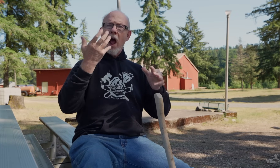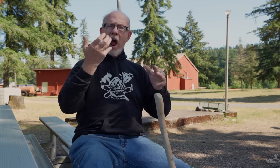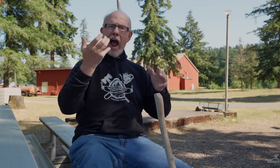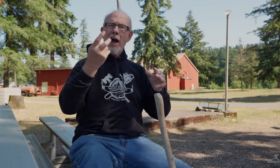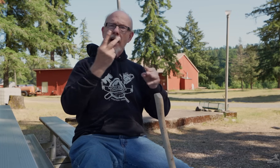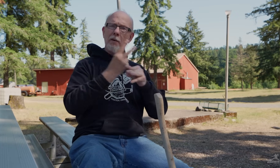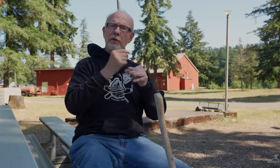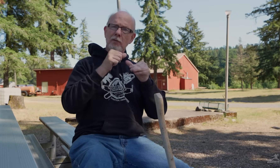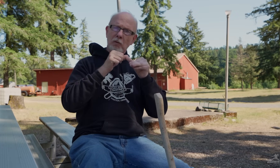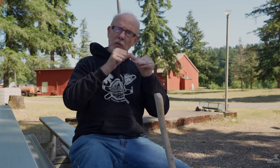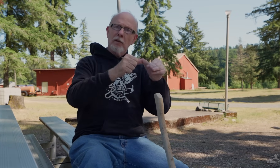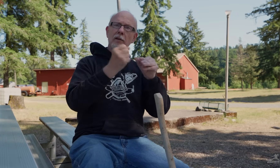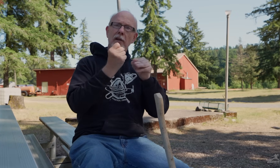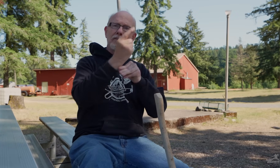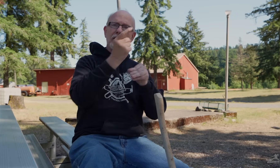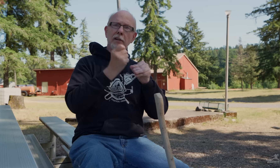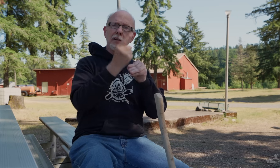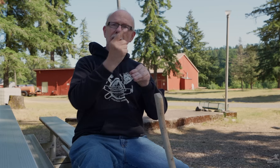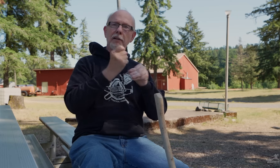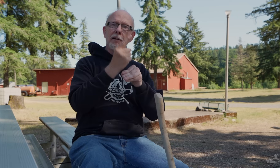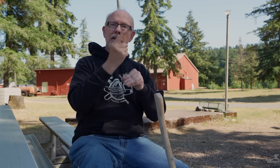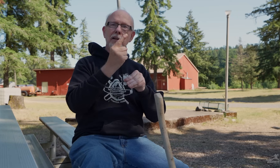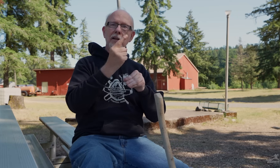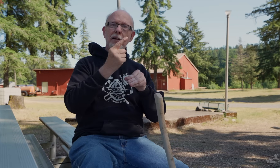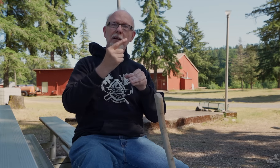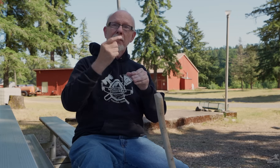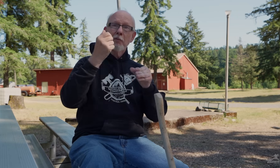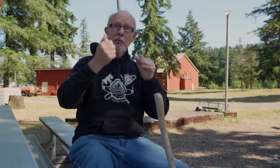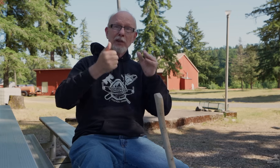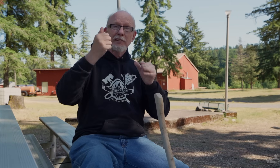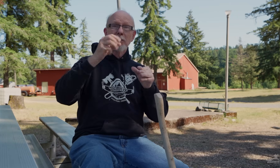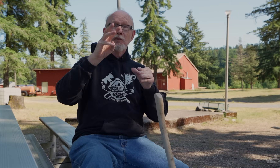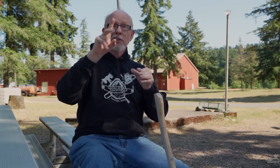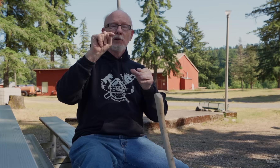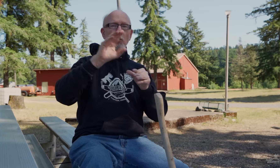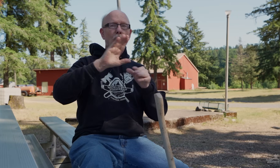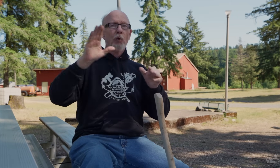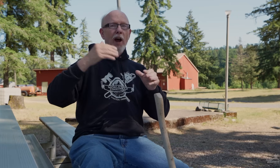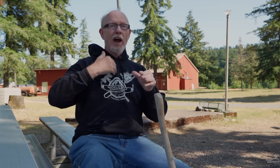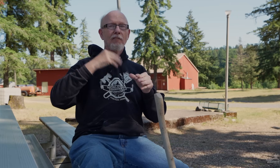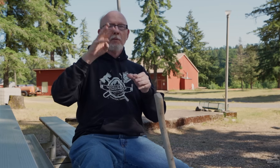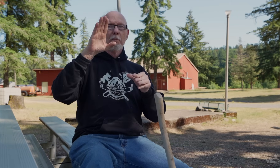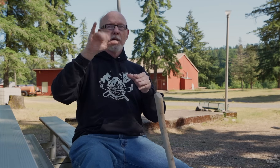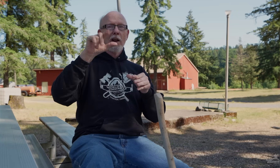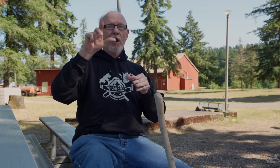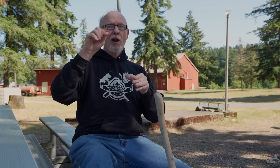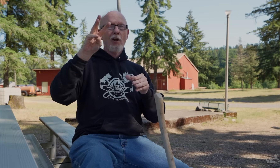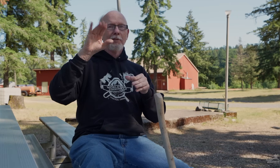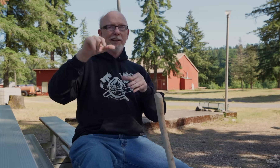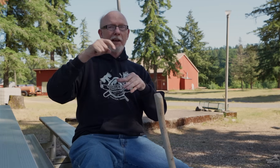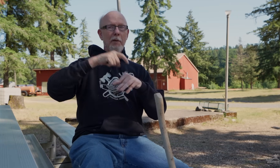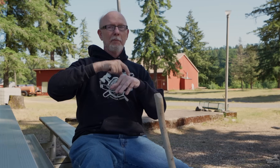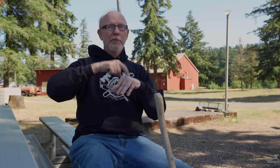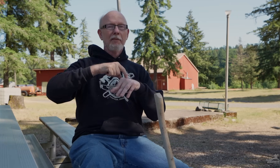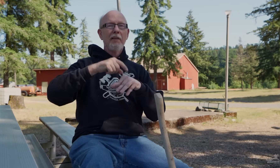People wanted it to continue every year. At that time, we didn’t have bylaws.